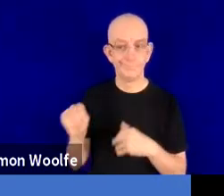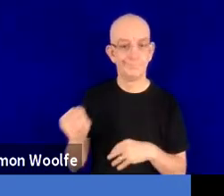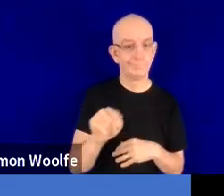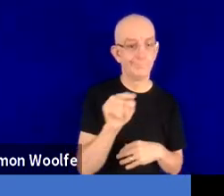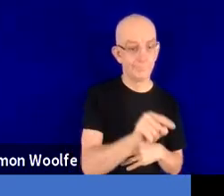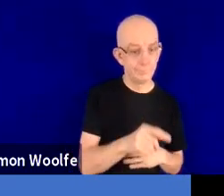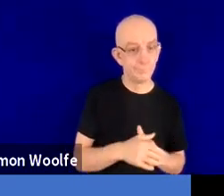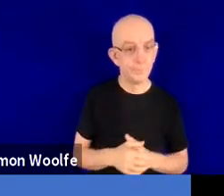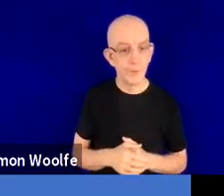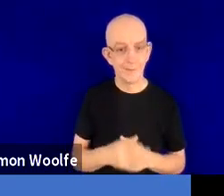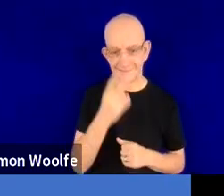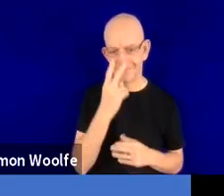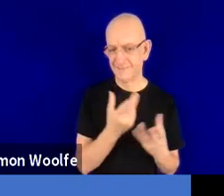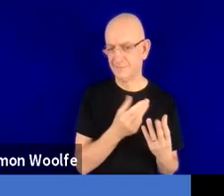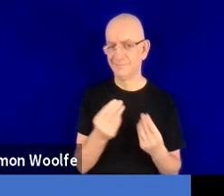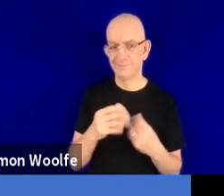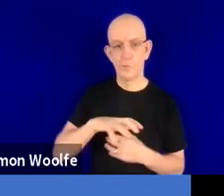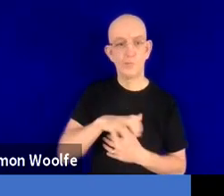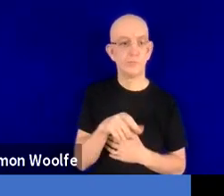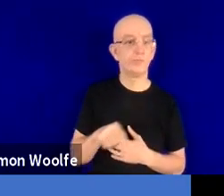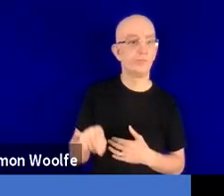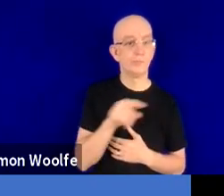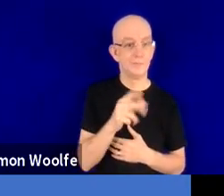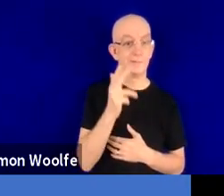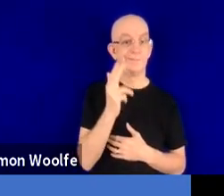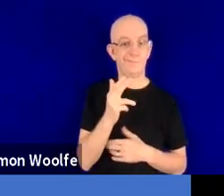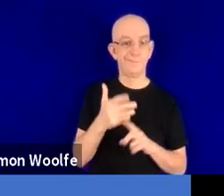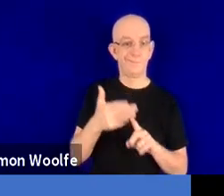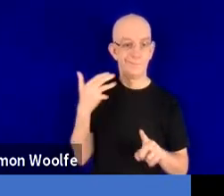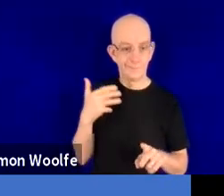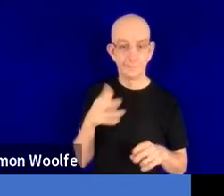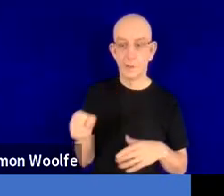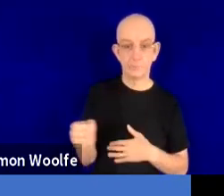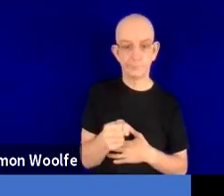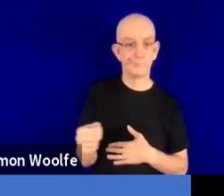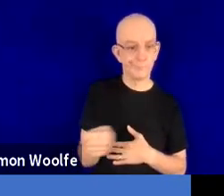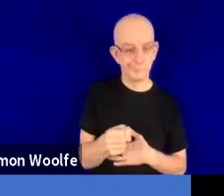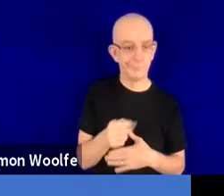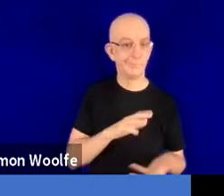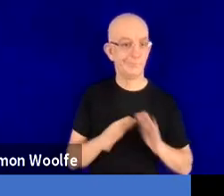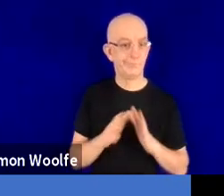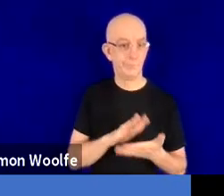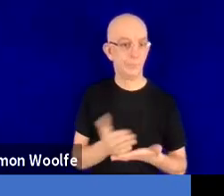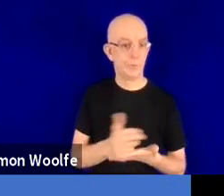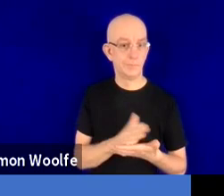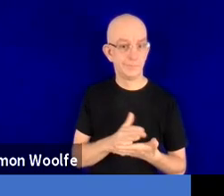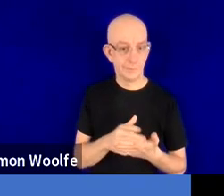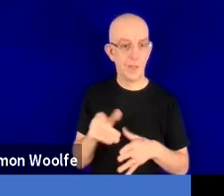when they were talking about public health messaging, but it kind of phased out and few remain